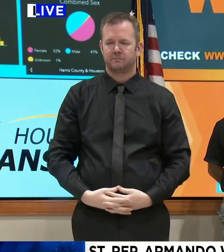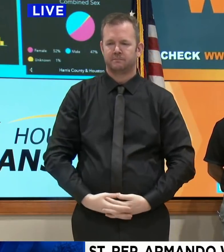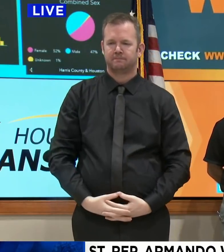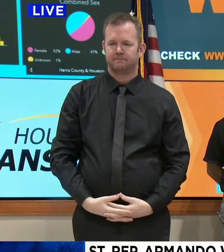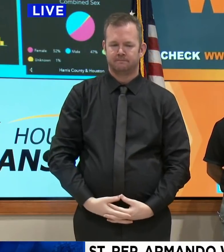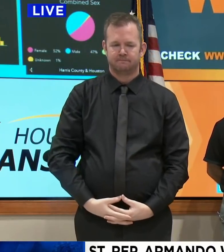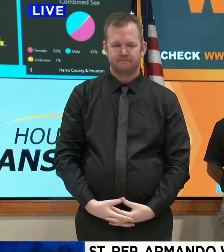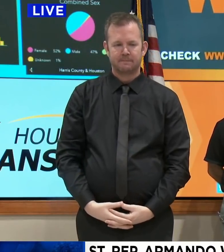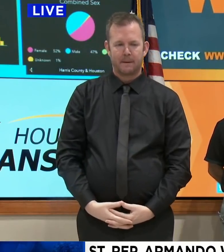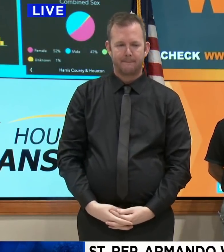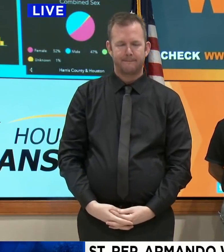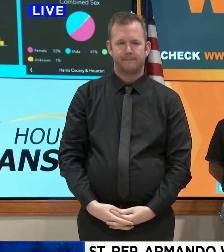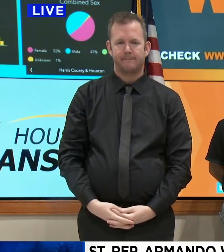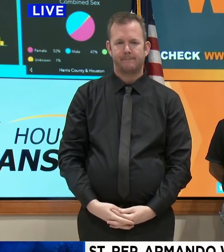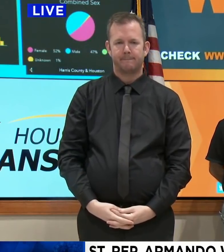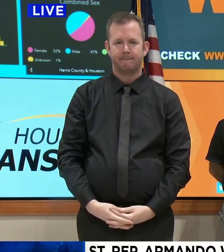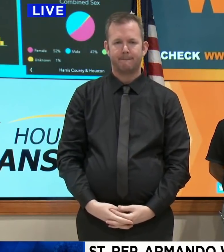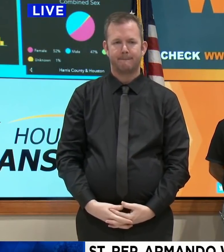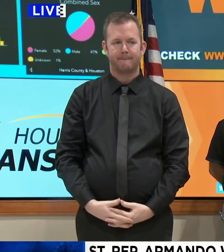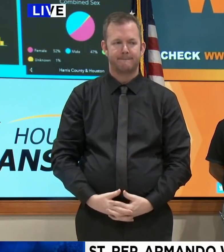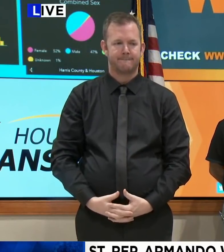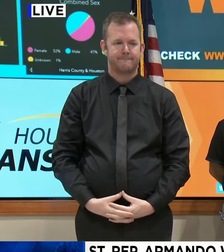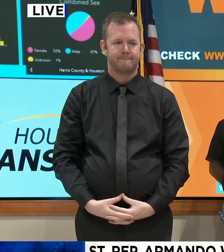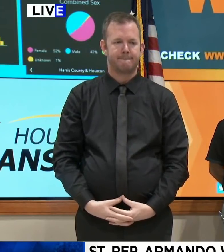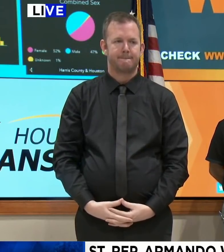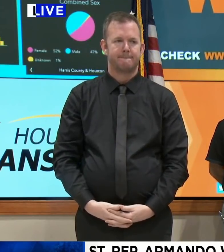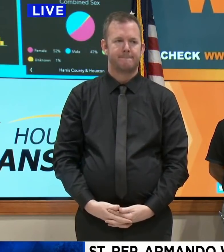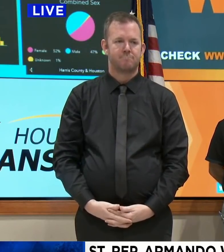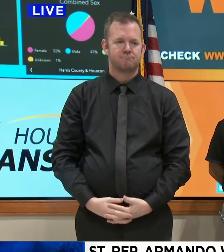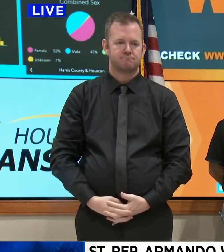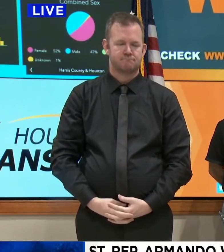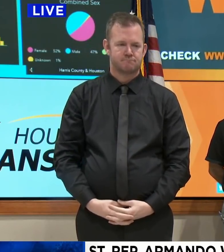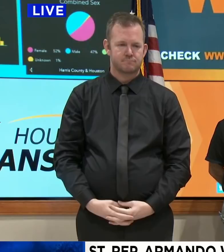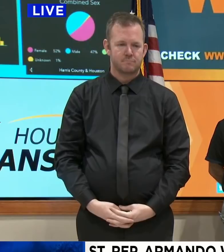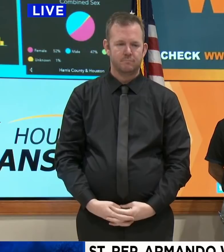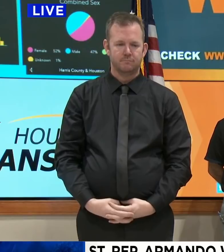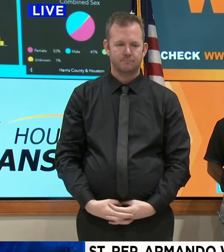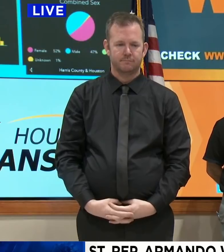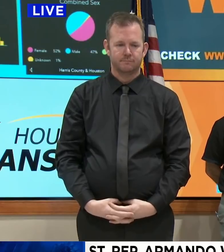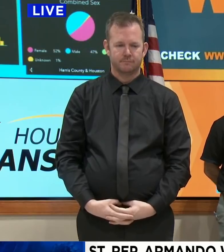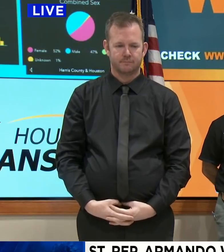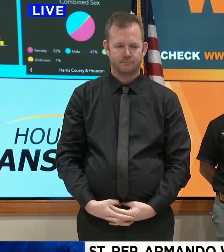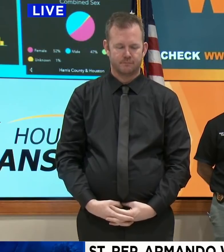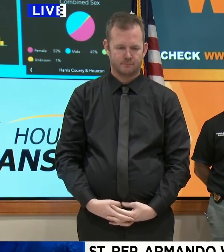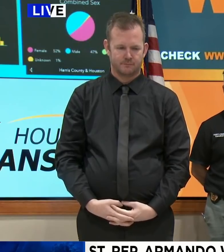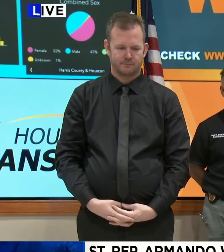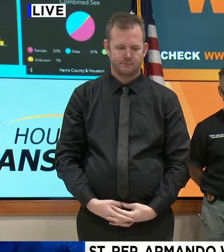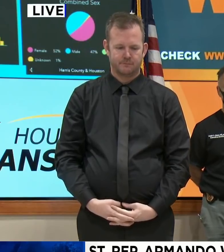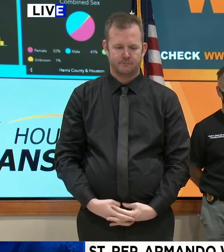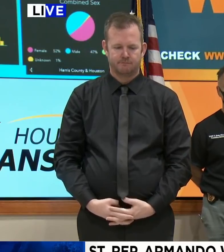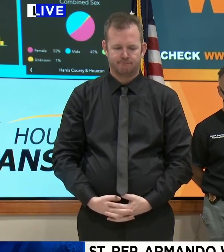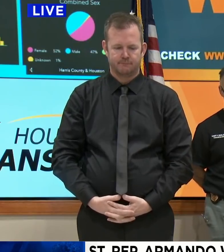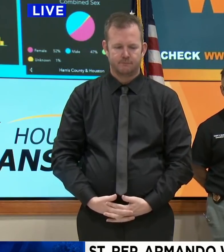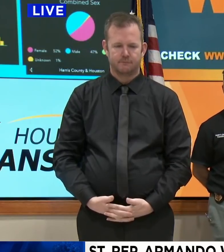that note I love. >> So as you listen to Harris So as you listen to Harris County Judge County Judge Lina Hidalgo P her remarks in Lina Hidalgo P her remarks in Spanish, we just heard from